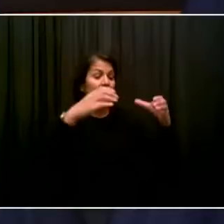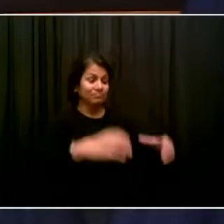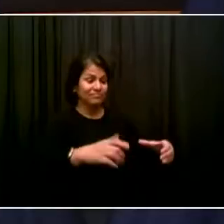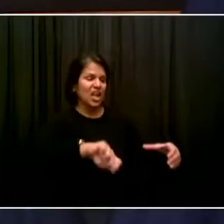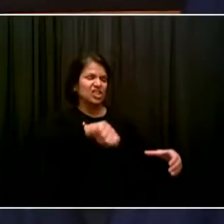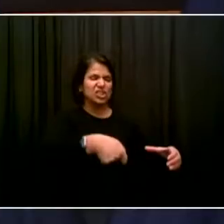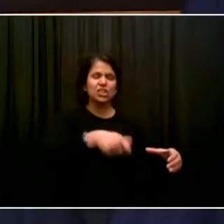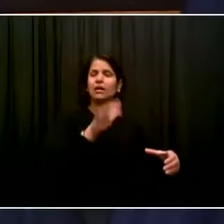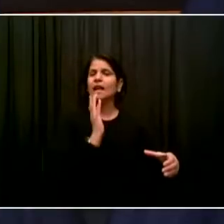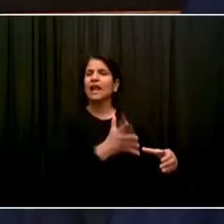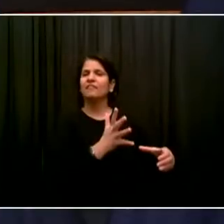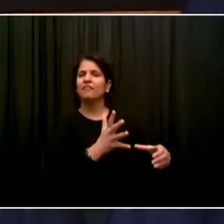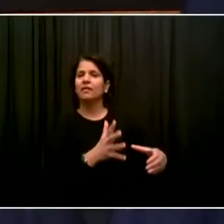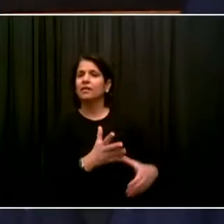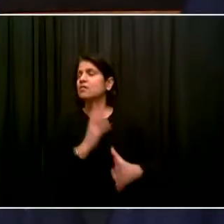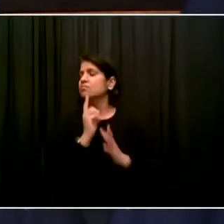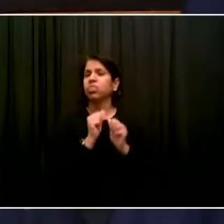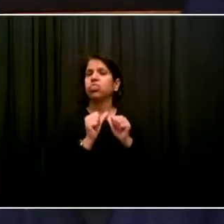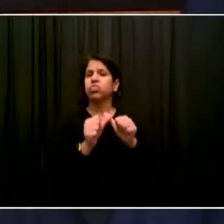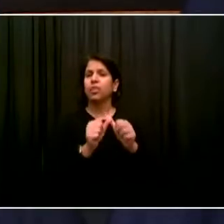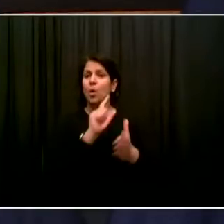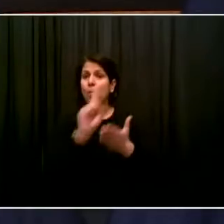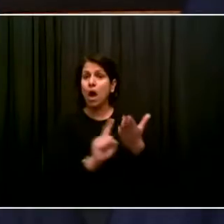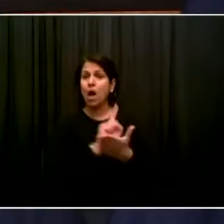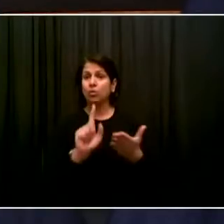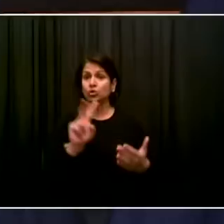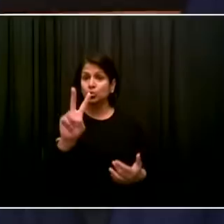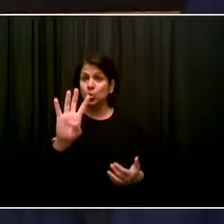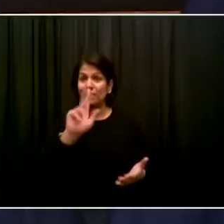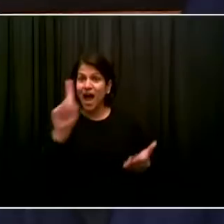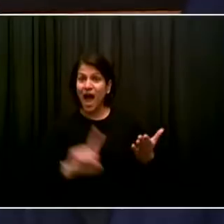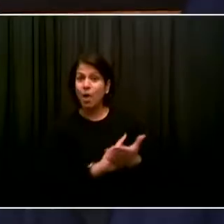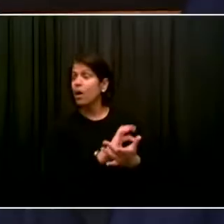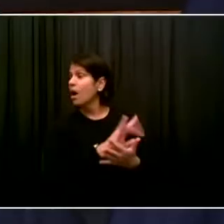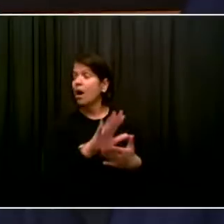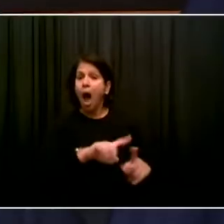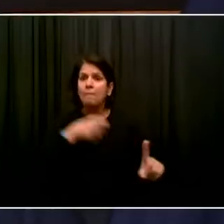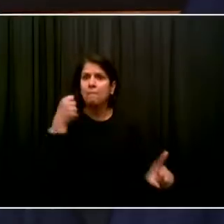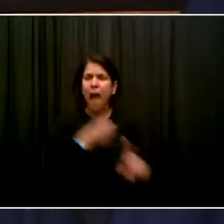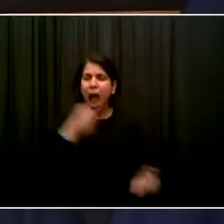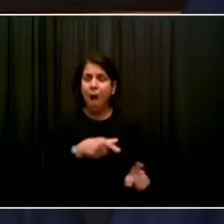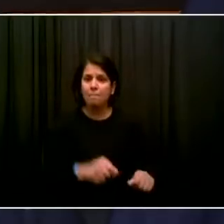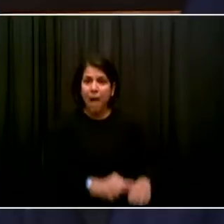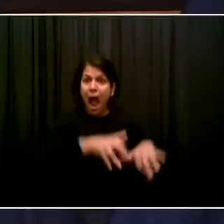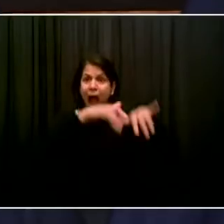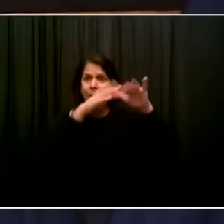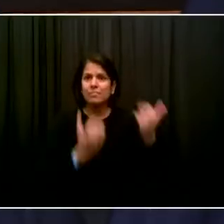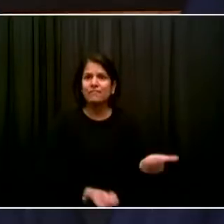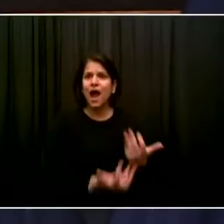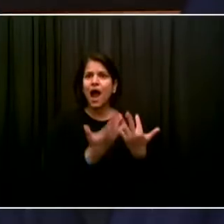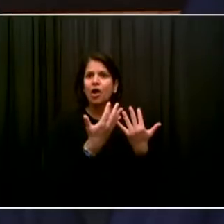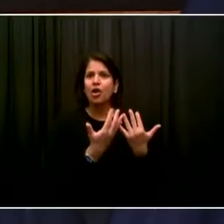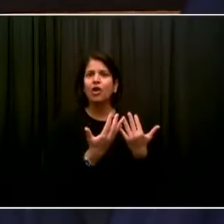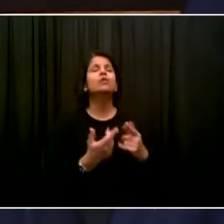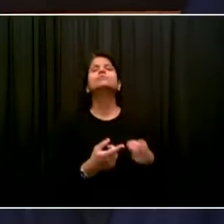WHO WANT TO USLE EGAL SPA CE HEATERS. THEY SHOULD HAVE SAFETY MECHANISMS TO ASSIST